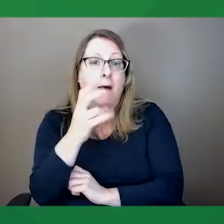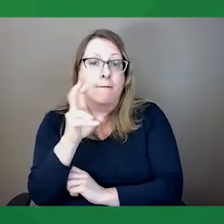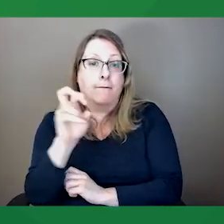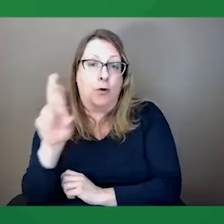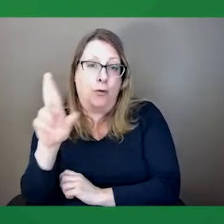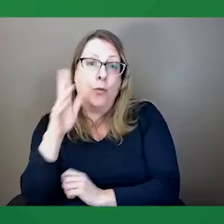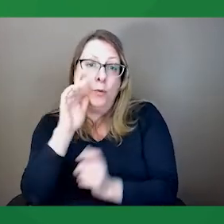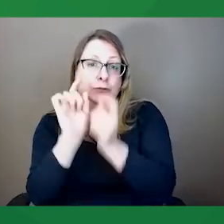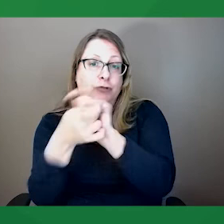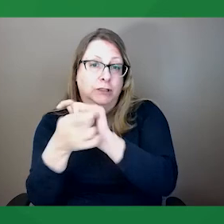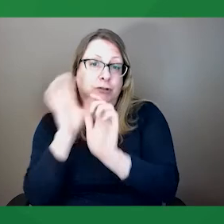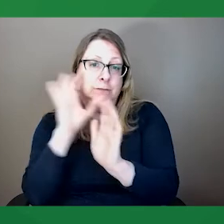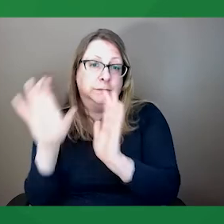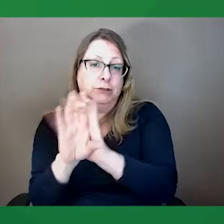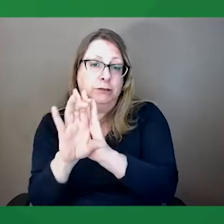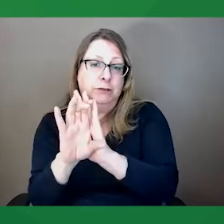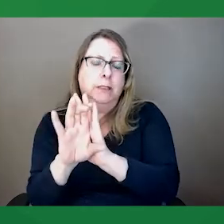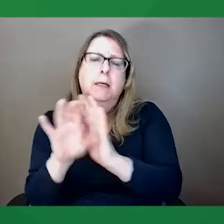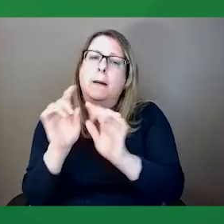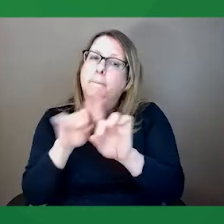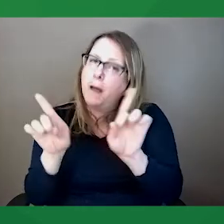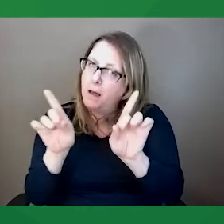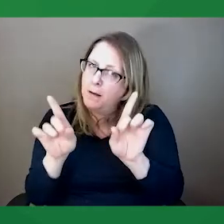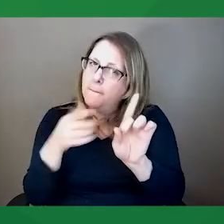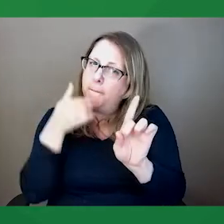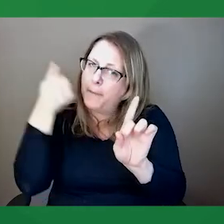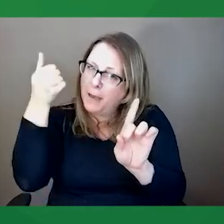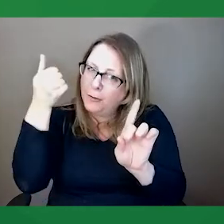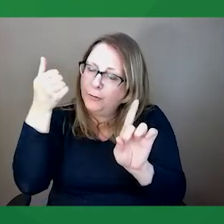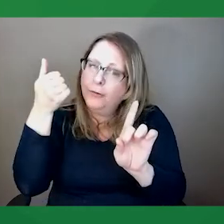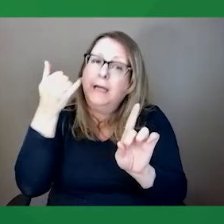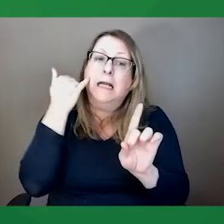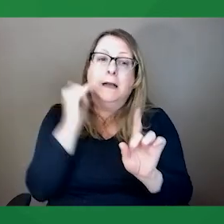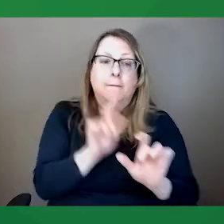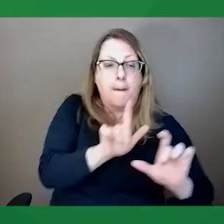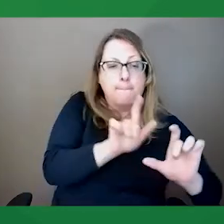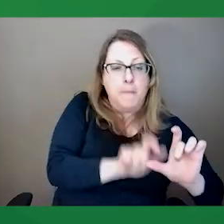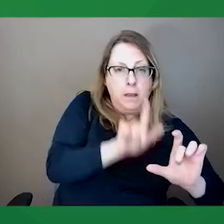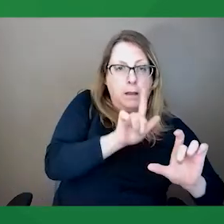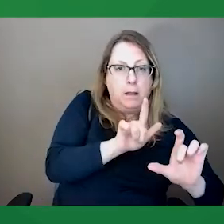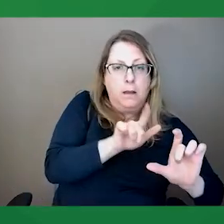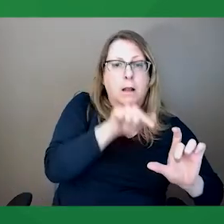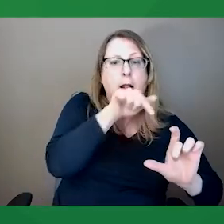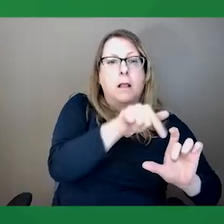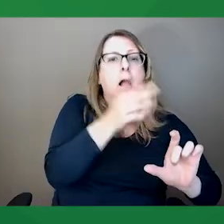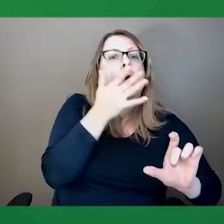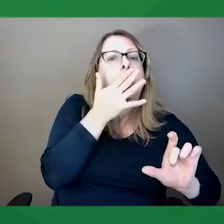You go in with your mouse, hovering over them, is changing images. While it should happen